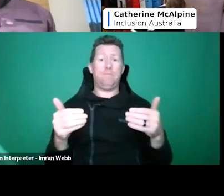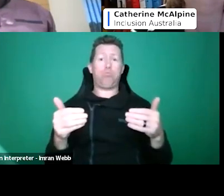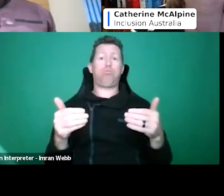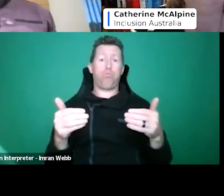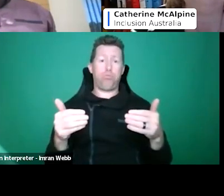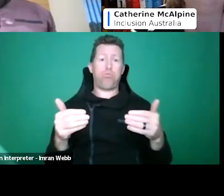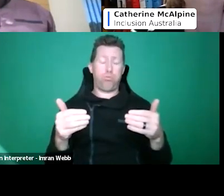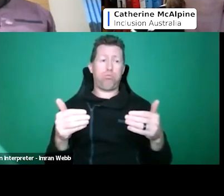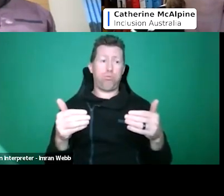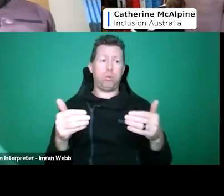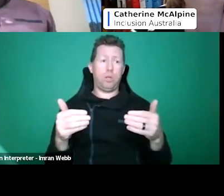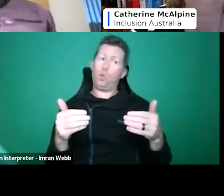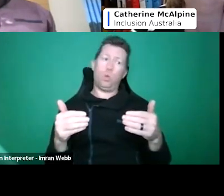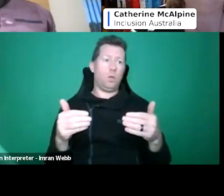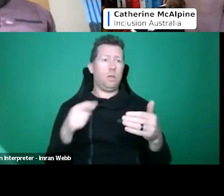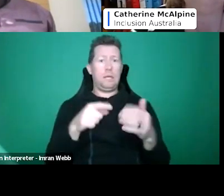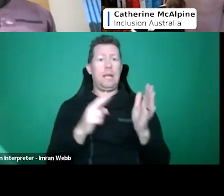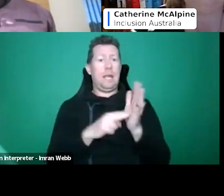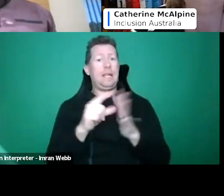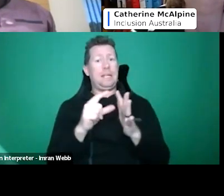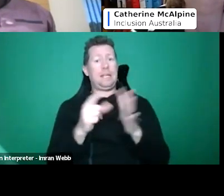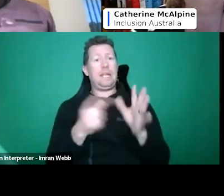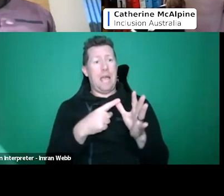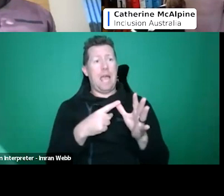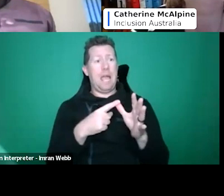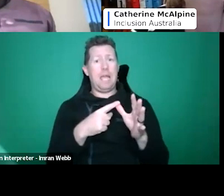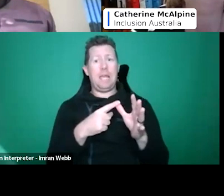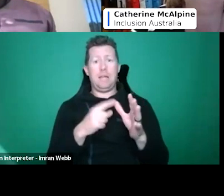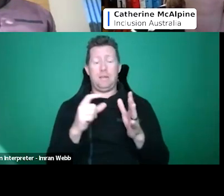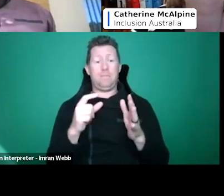This is a data asset that will bring in the data of all Australians